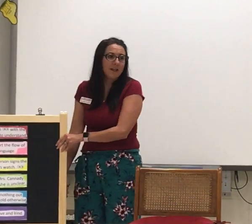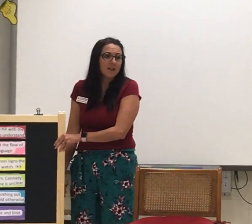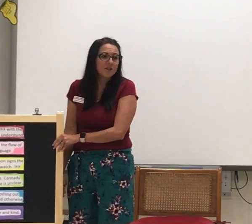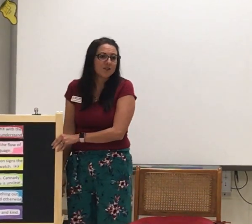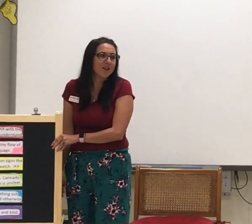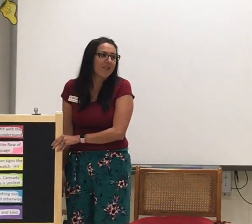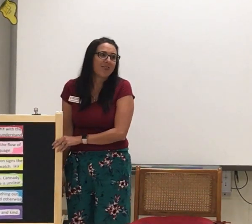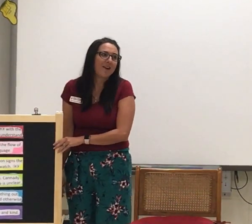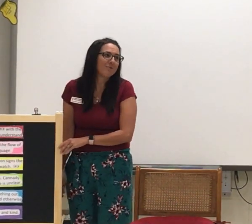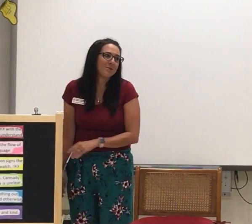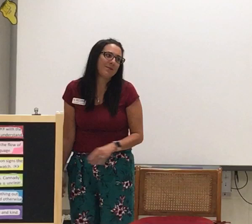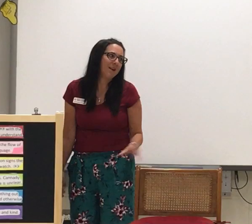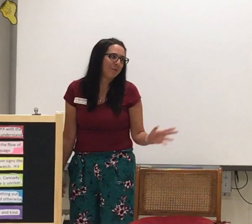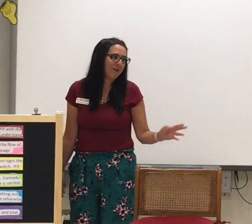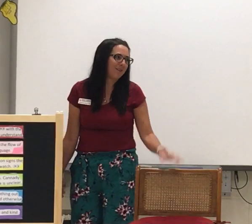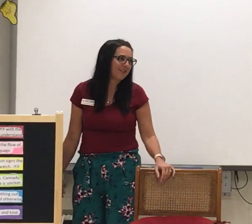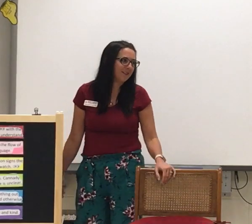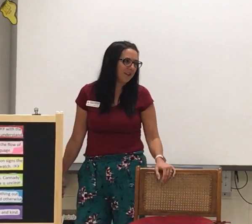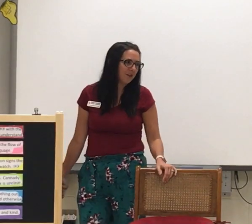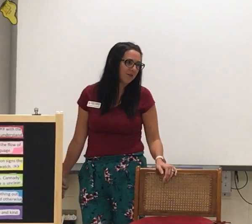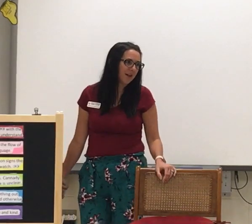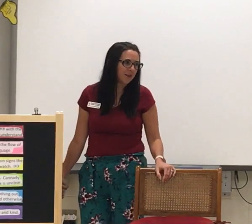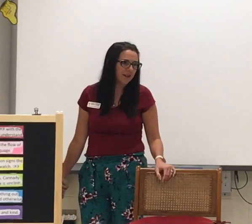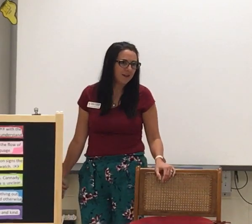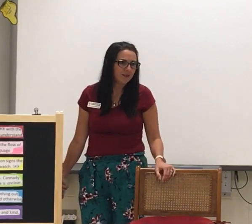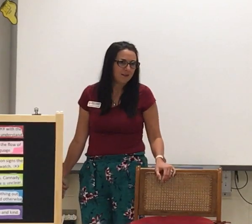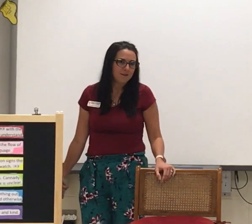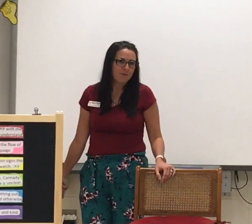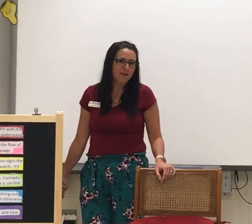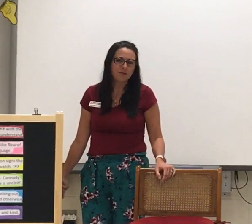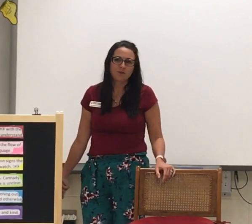English they don't spend hours everything directly my little